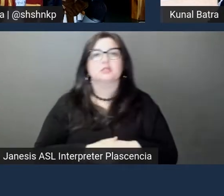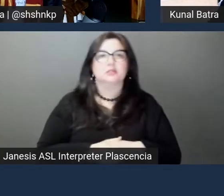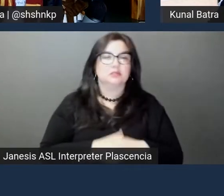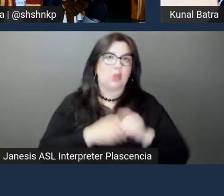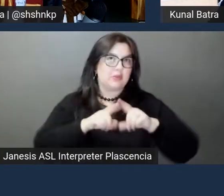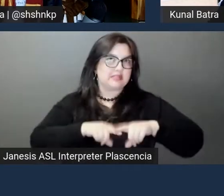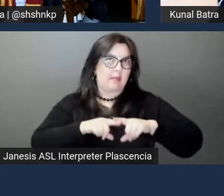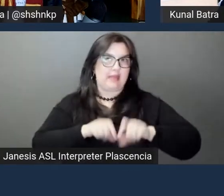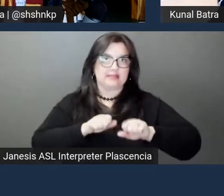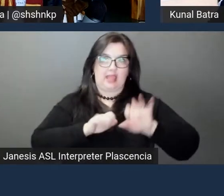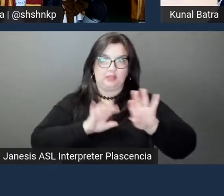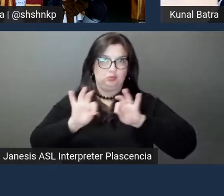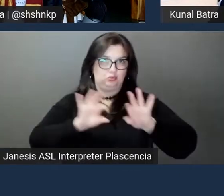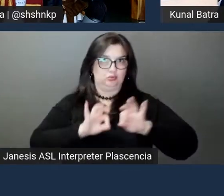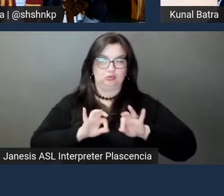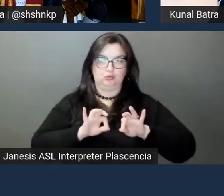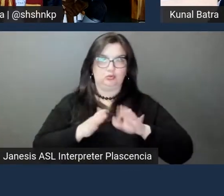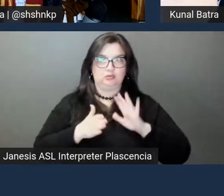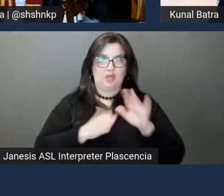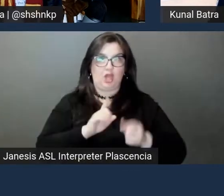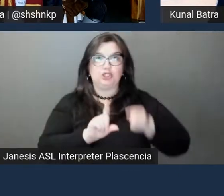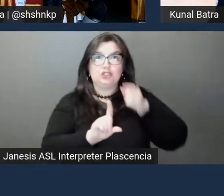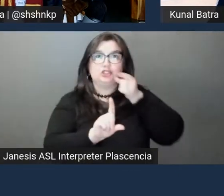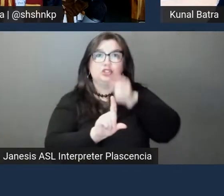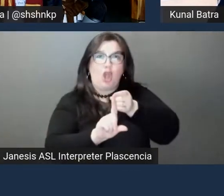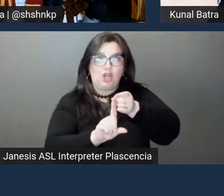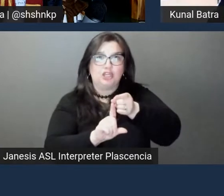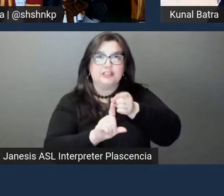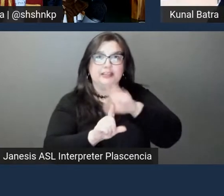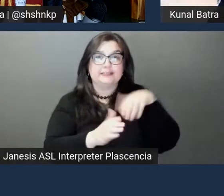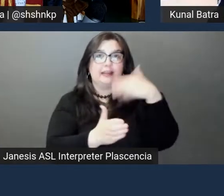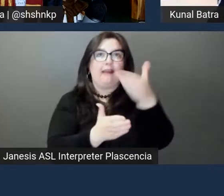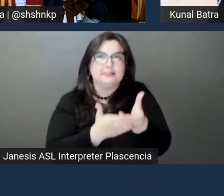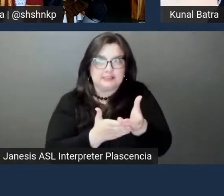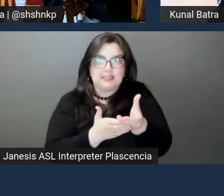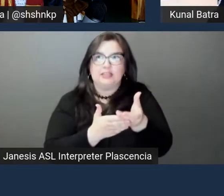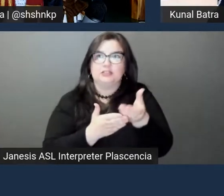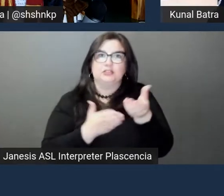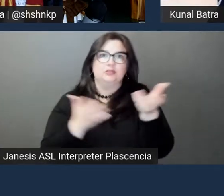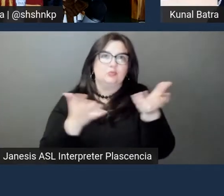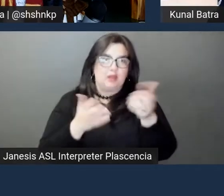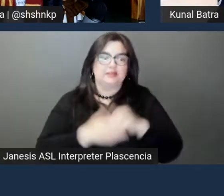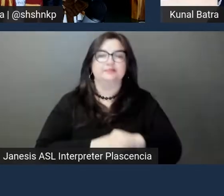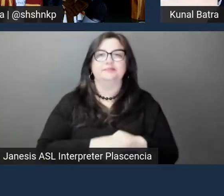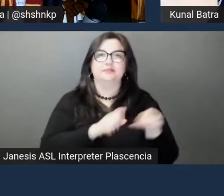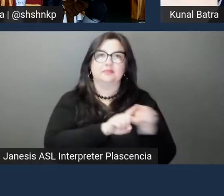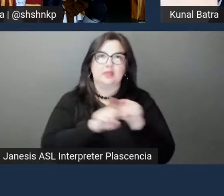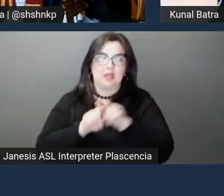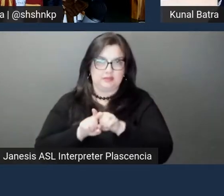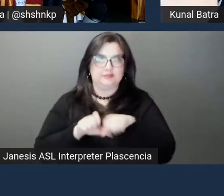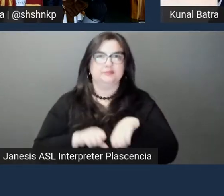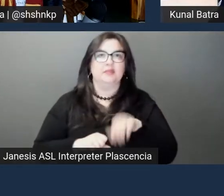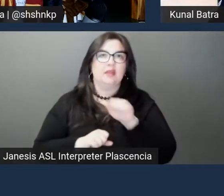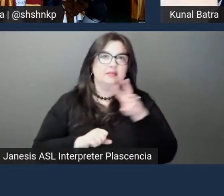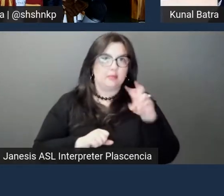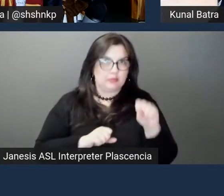what kind of target destination they want to end up into. We do the same thing on database layer as well, that they can choose that,